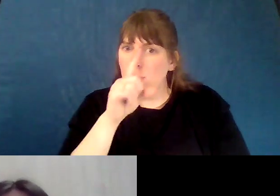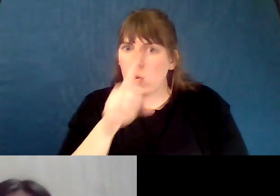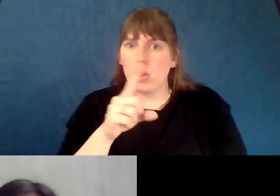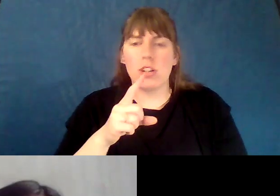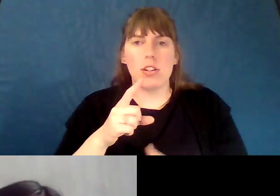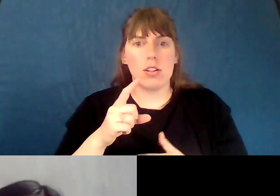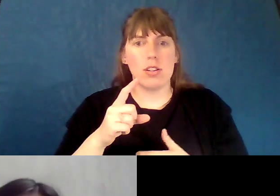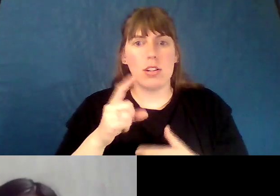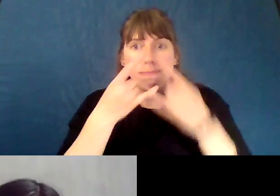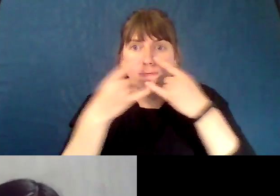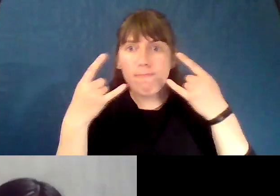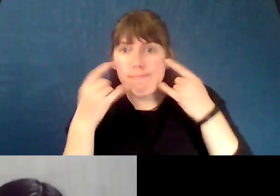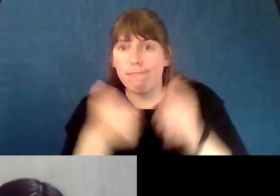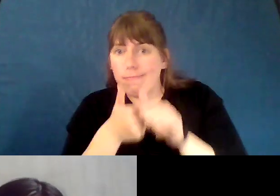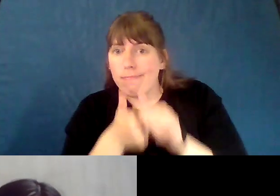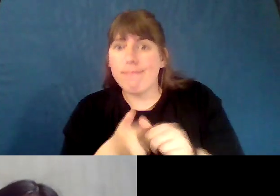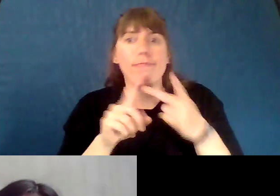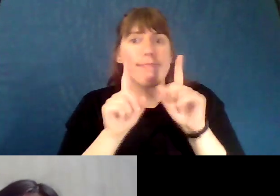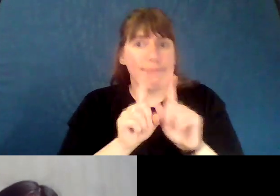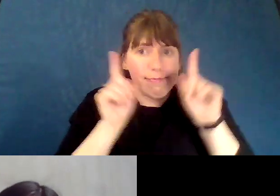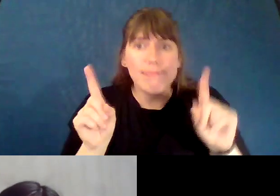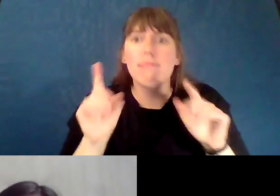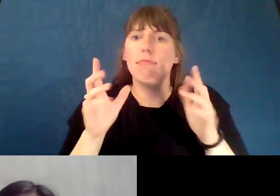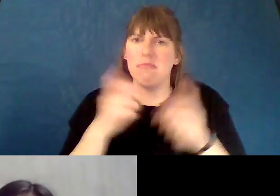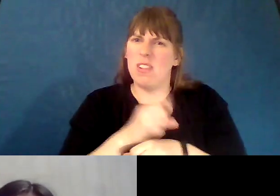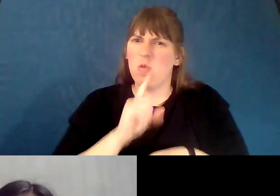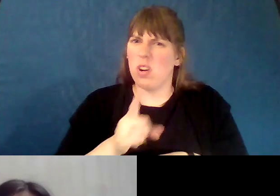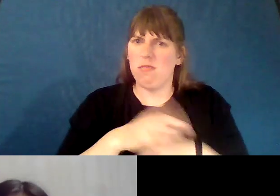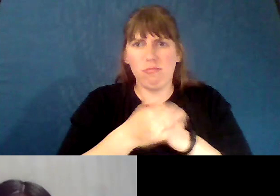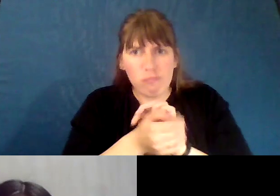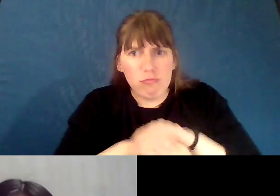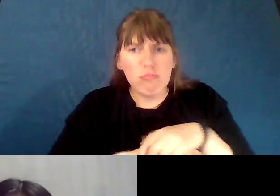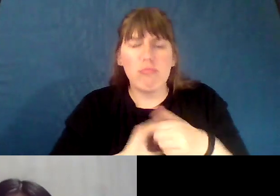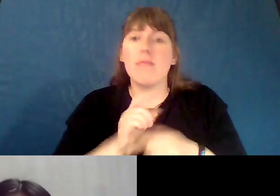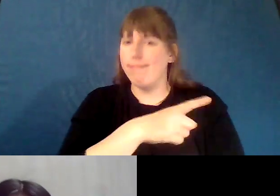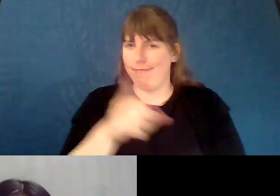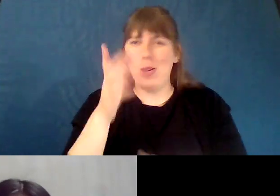we're following all the public health advisories. So you know, you will be safe when you come.